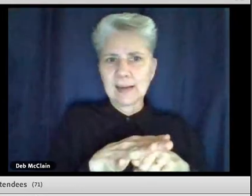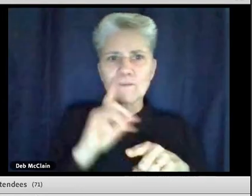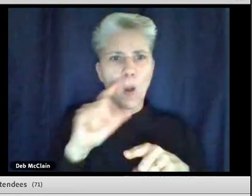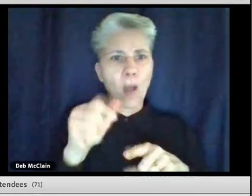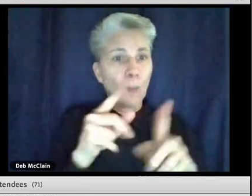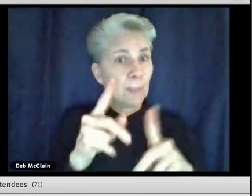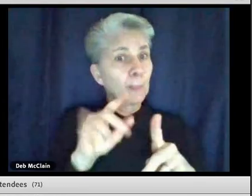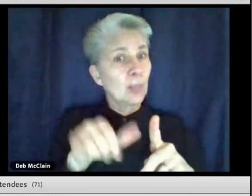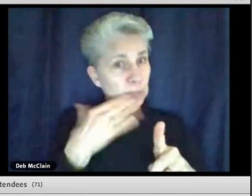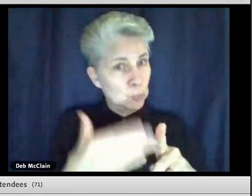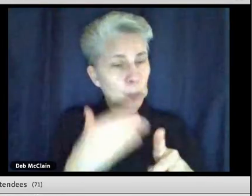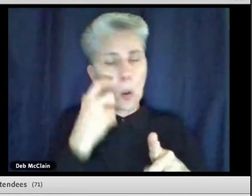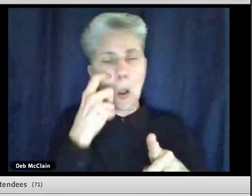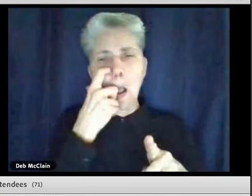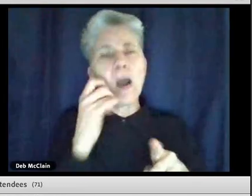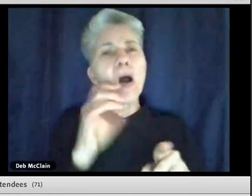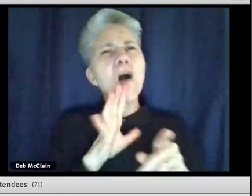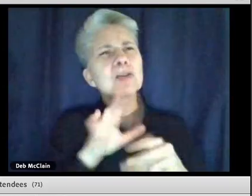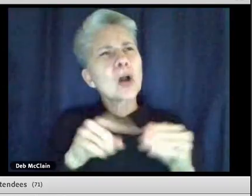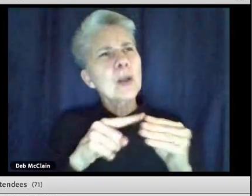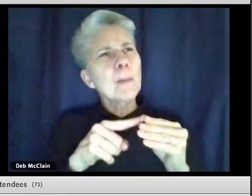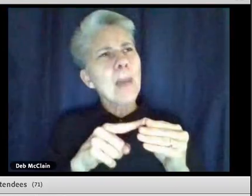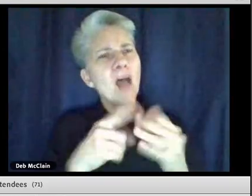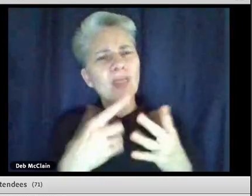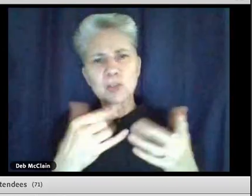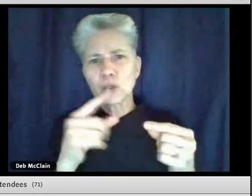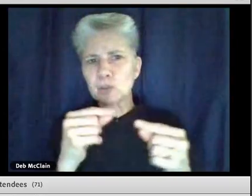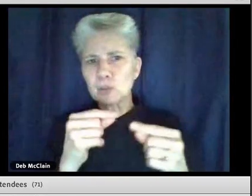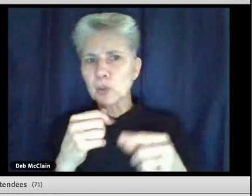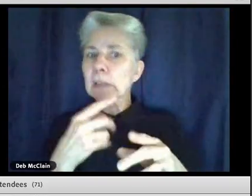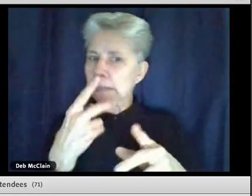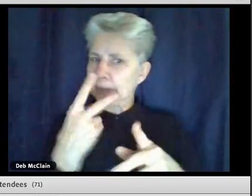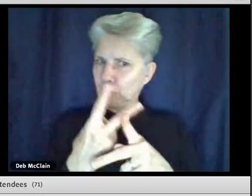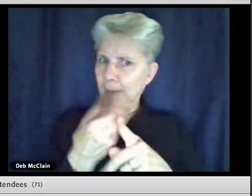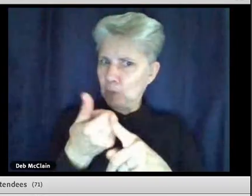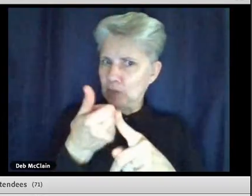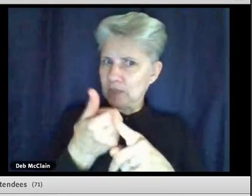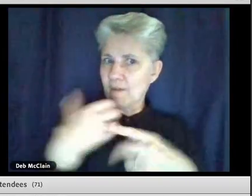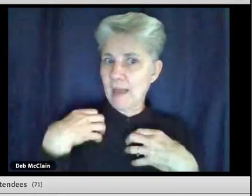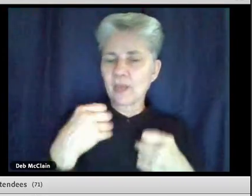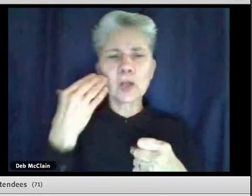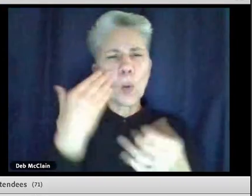does not post a risk of infection for other people. Again, we've talked already about the things you can do